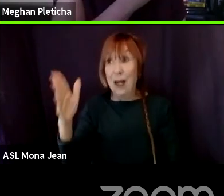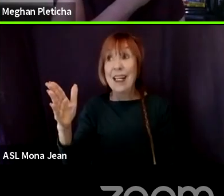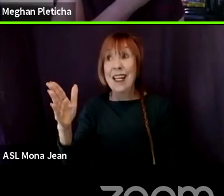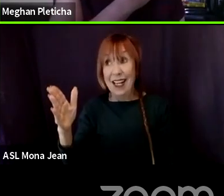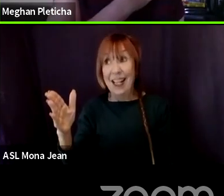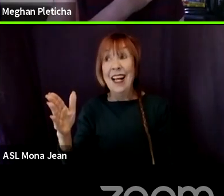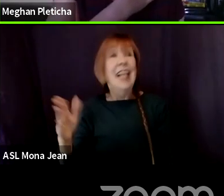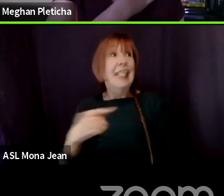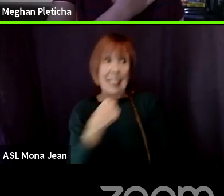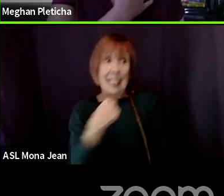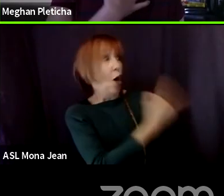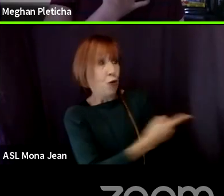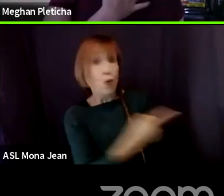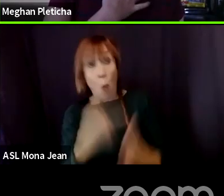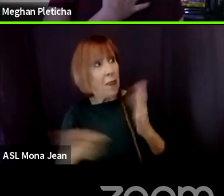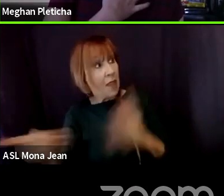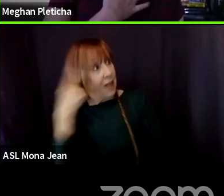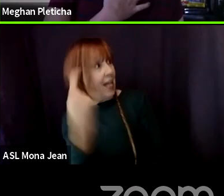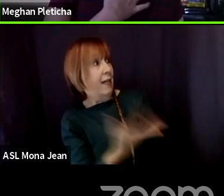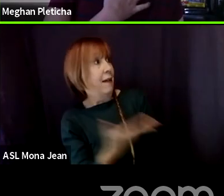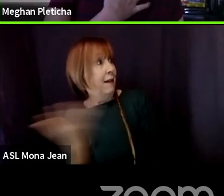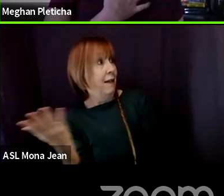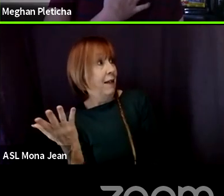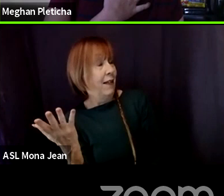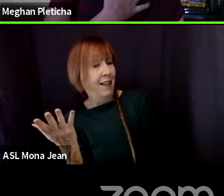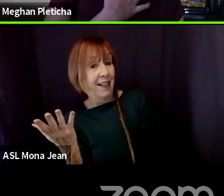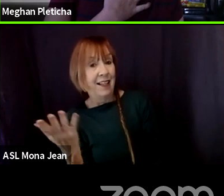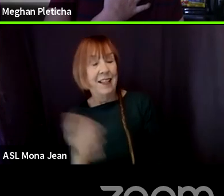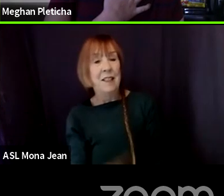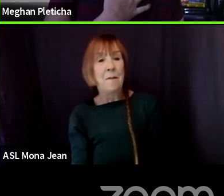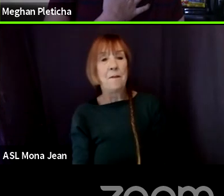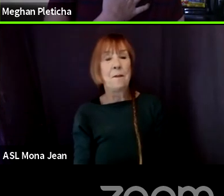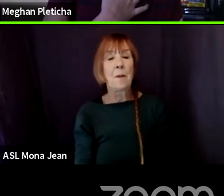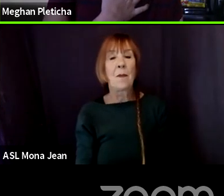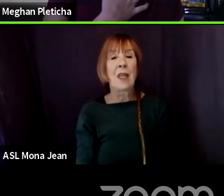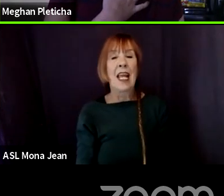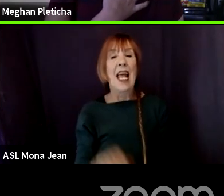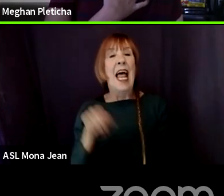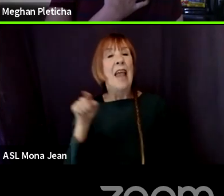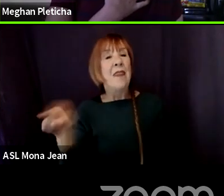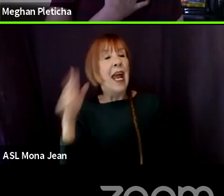Like, they're going to tell you, like what they would change about it,